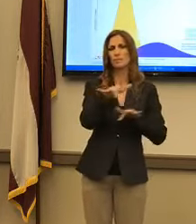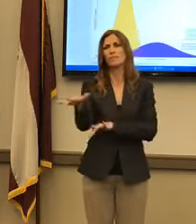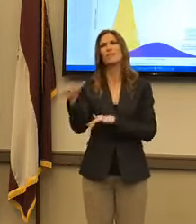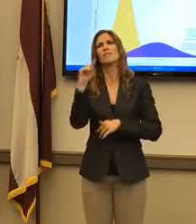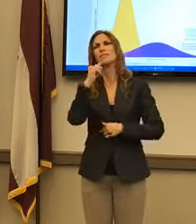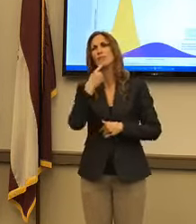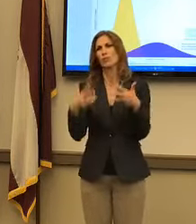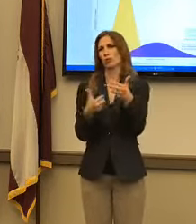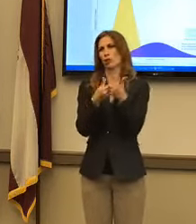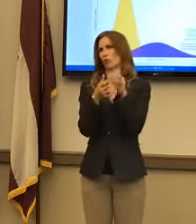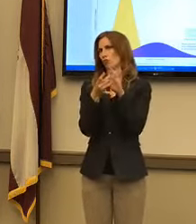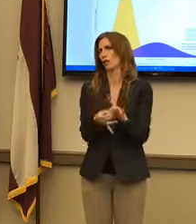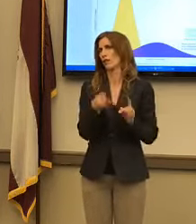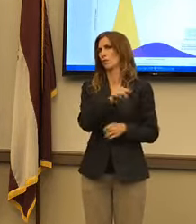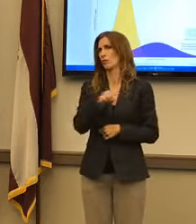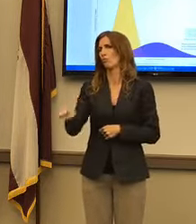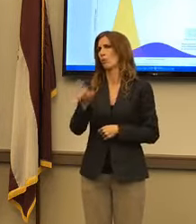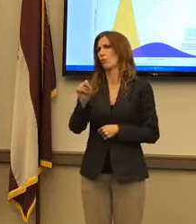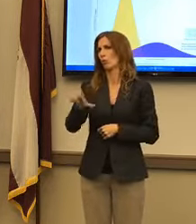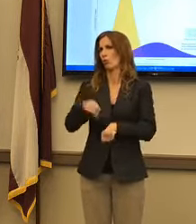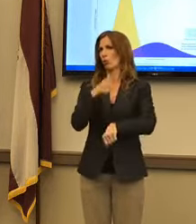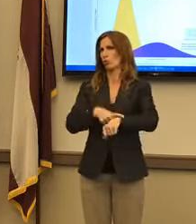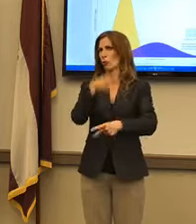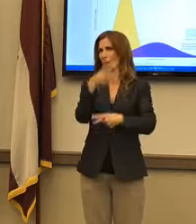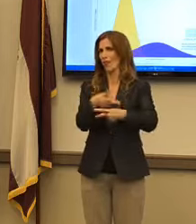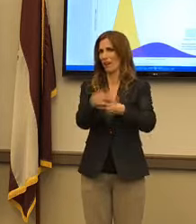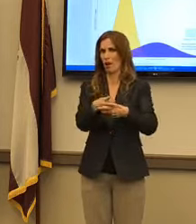challenges that are being faced in our long-term care facilities and other